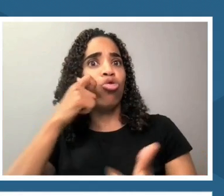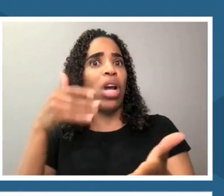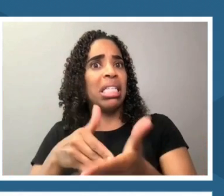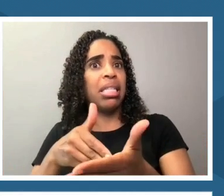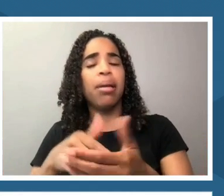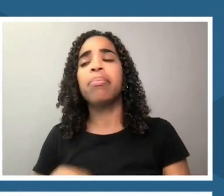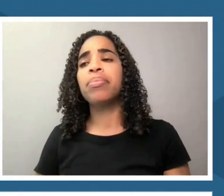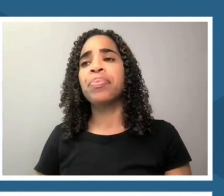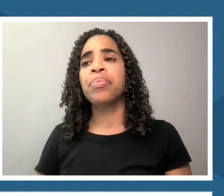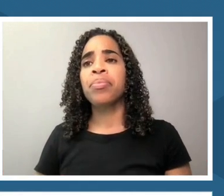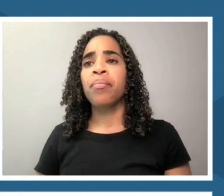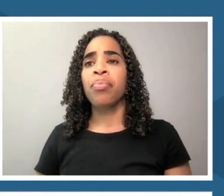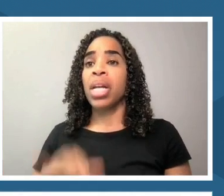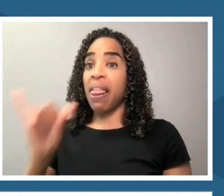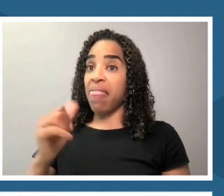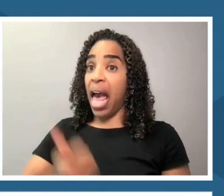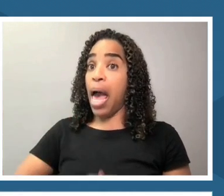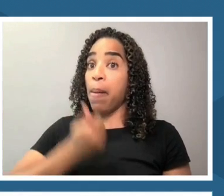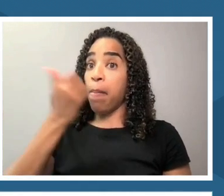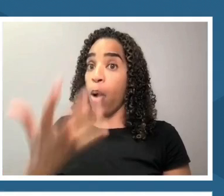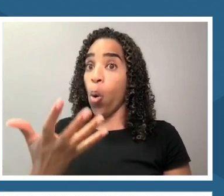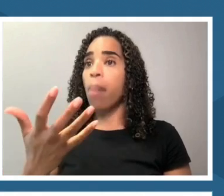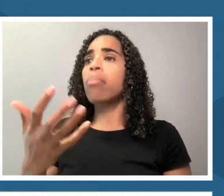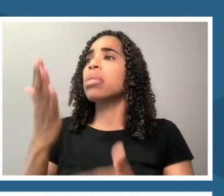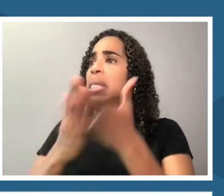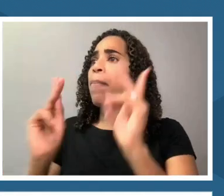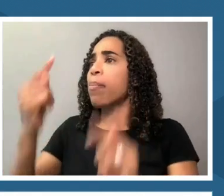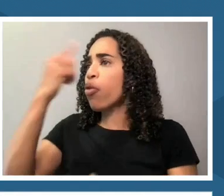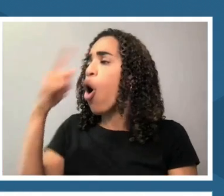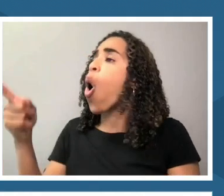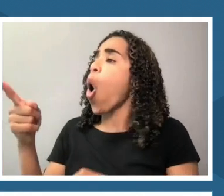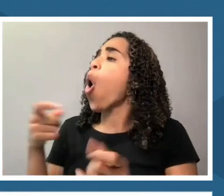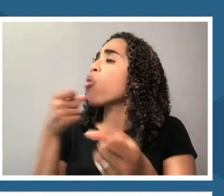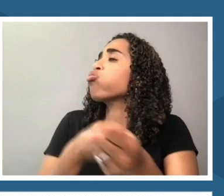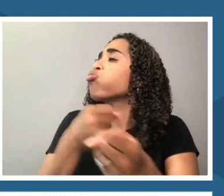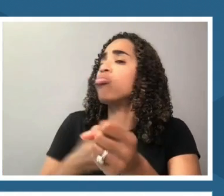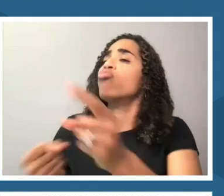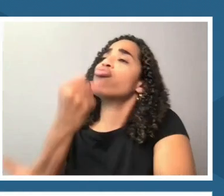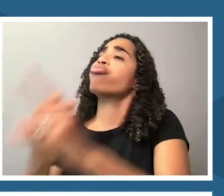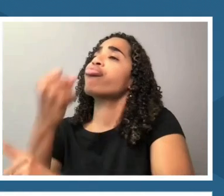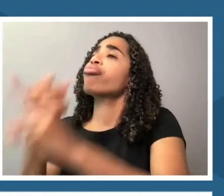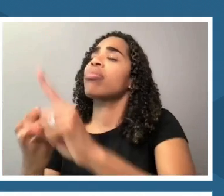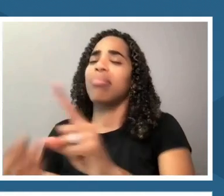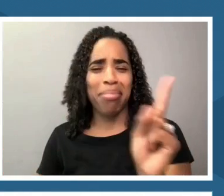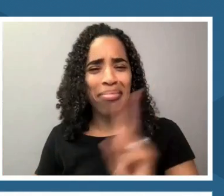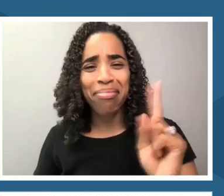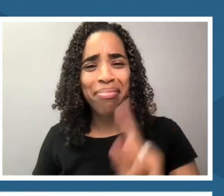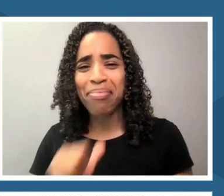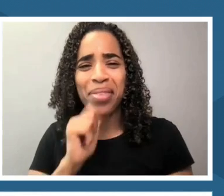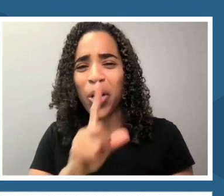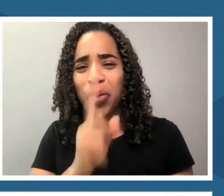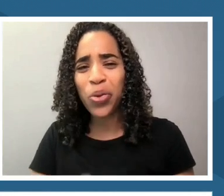was instead seen as condoning racism and supporting anti-chinese sentiments